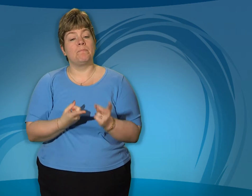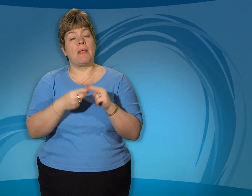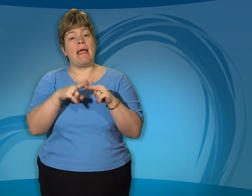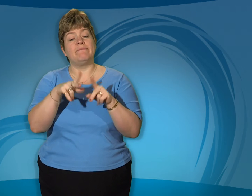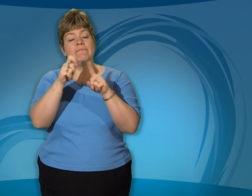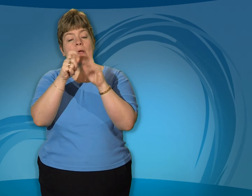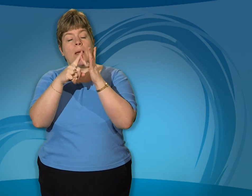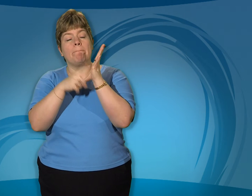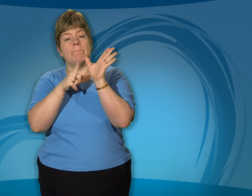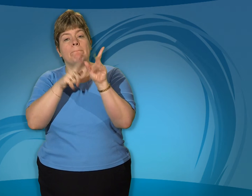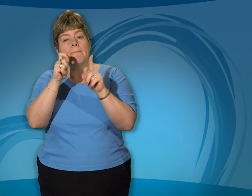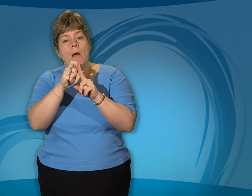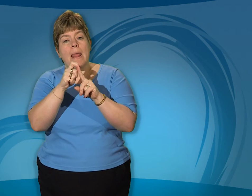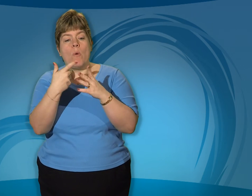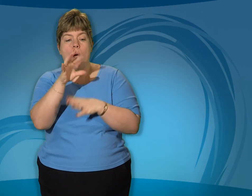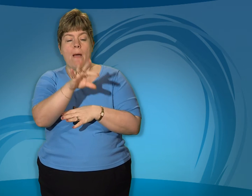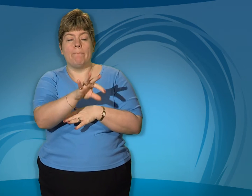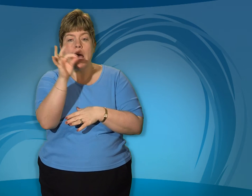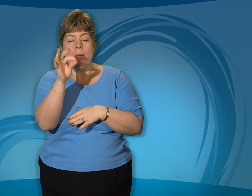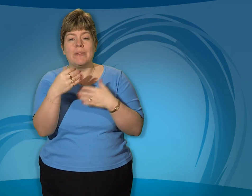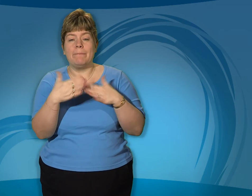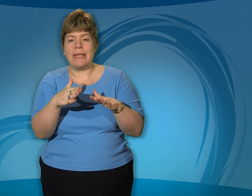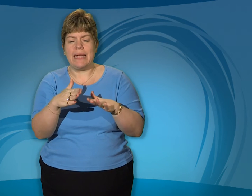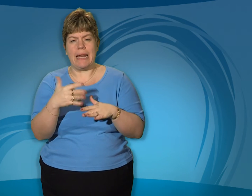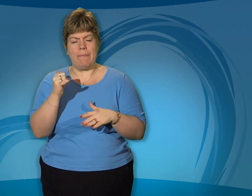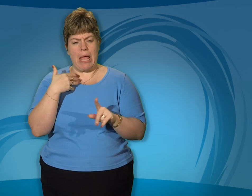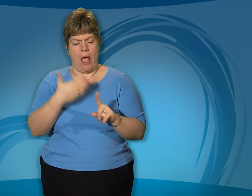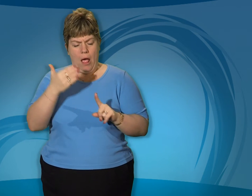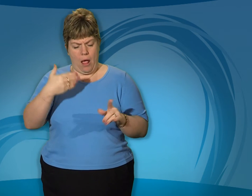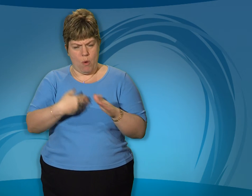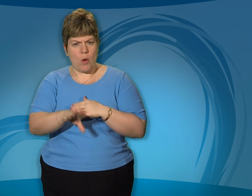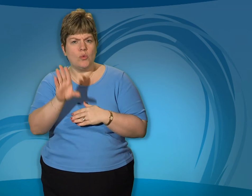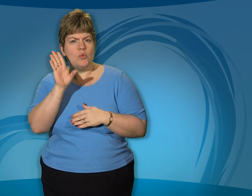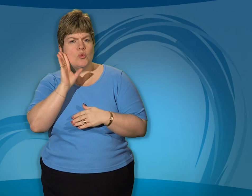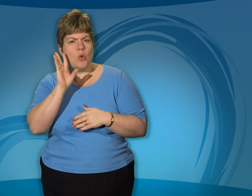If you have had a polyp removed, or biopsies taken from your bowel, you may notice some